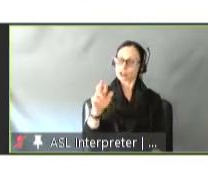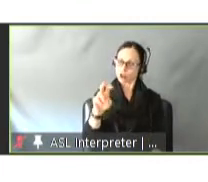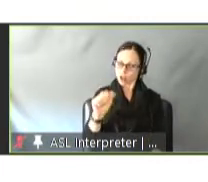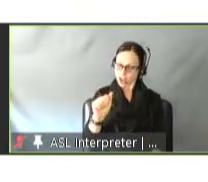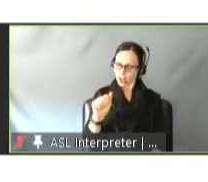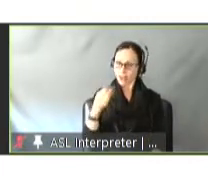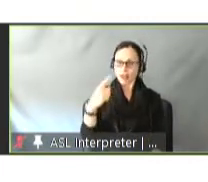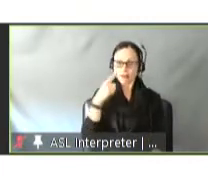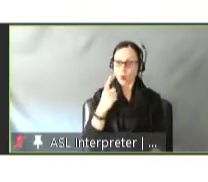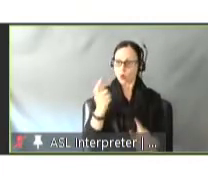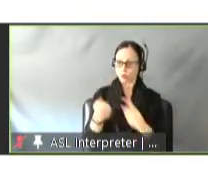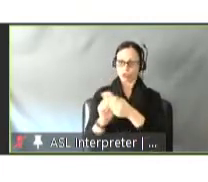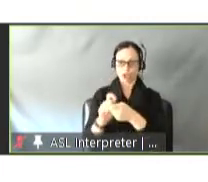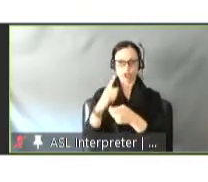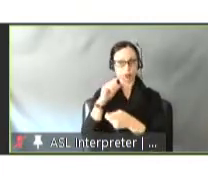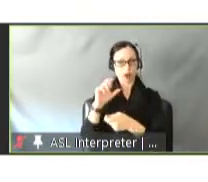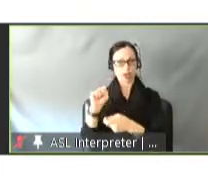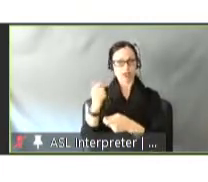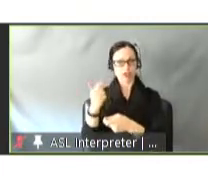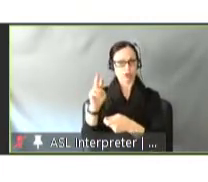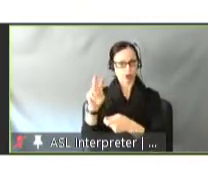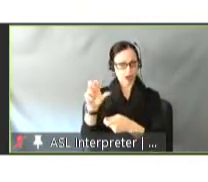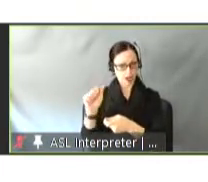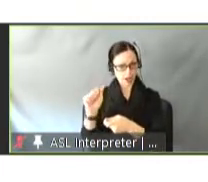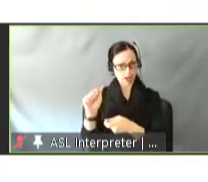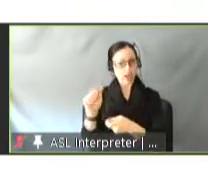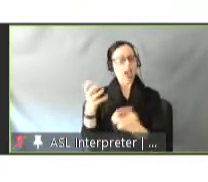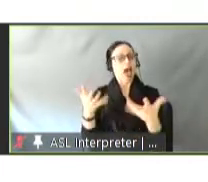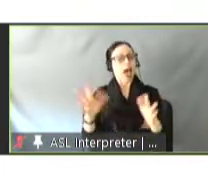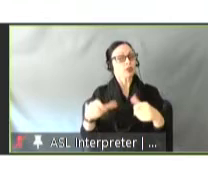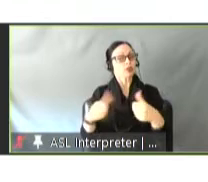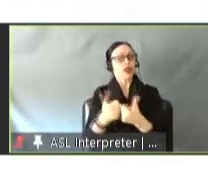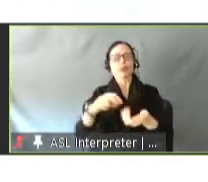this was immediately following the challenge. So, this was at day two following the challenge